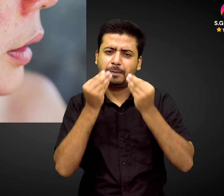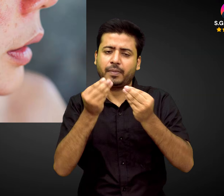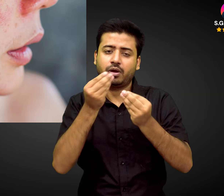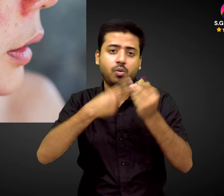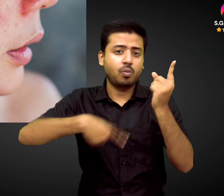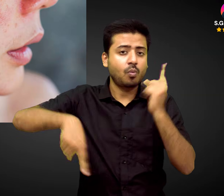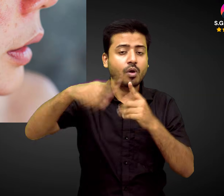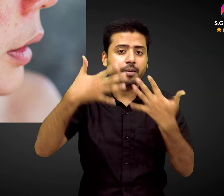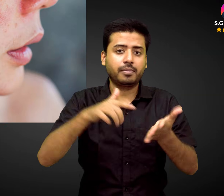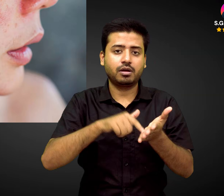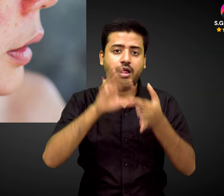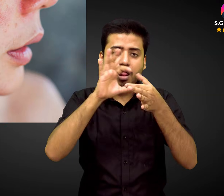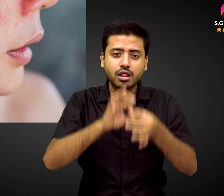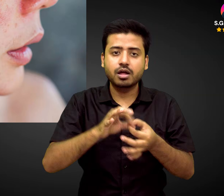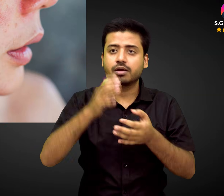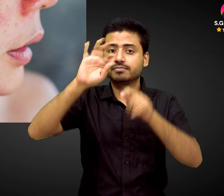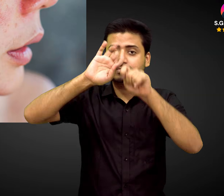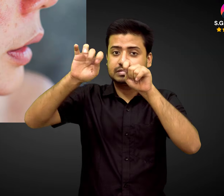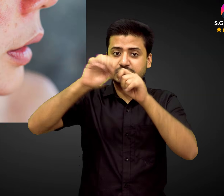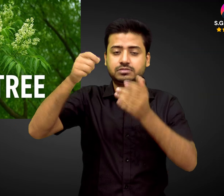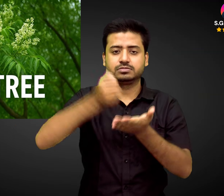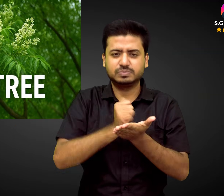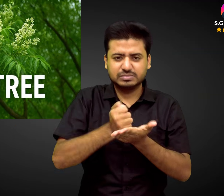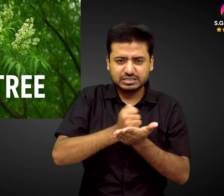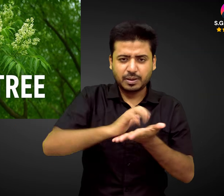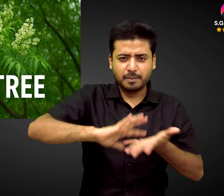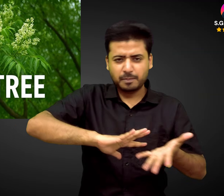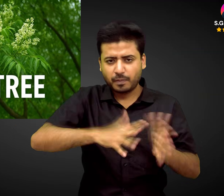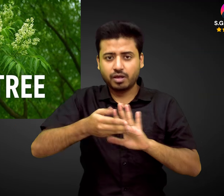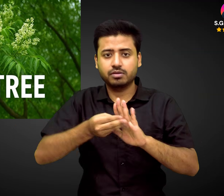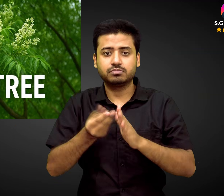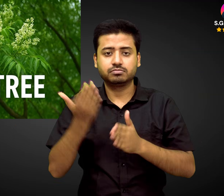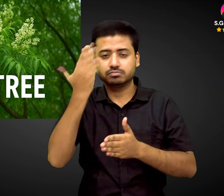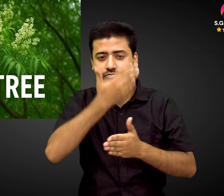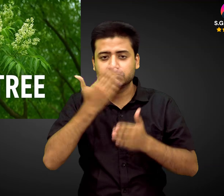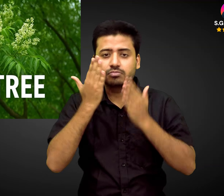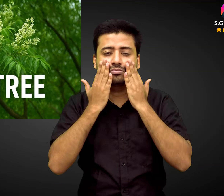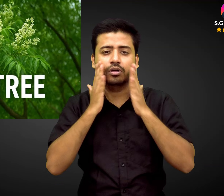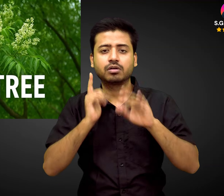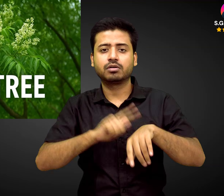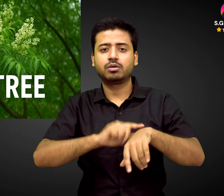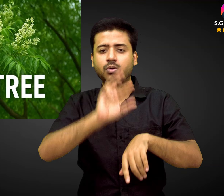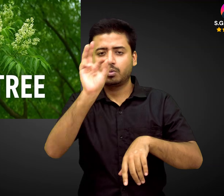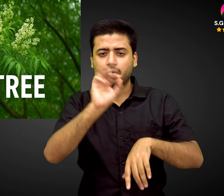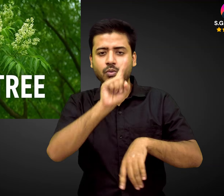traditional auretic medicine is an absolute powerhouse for problematic skin. Its primary